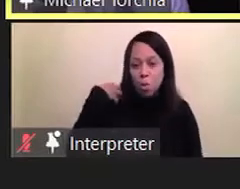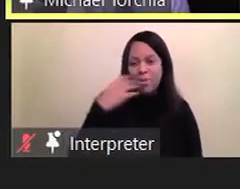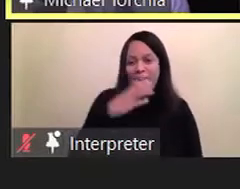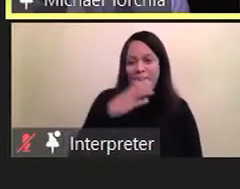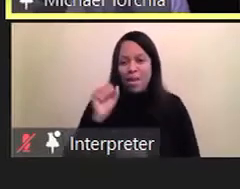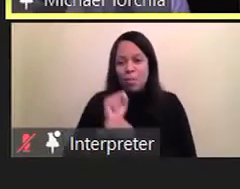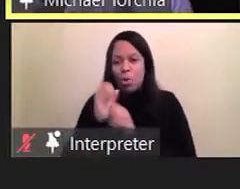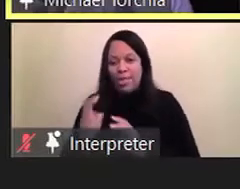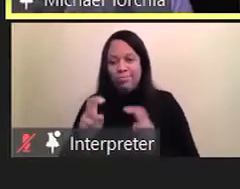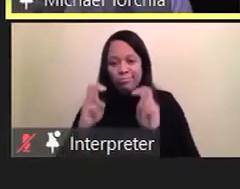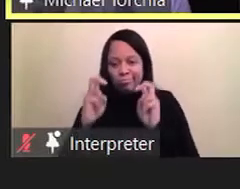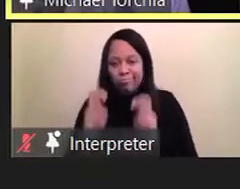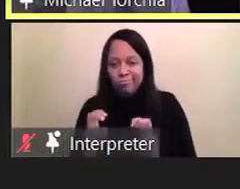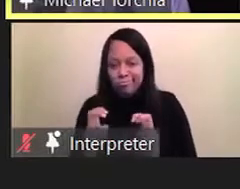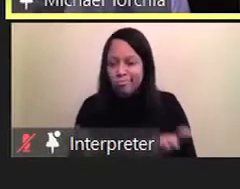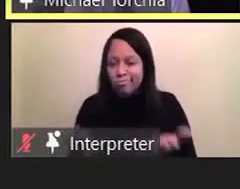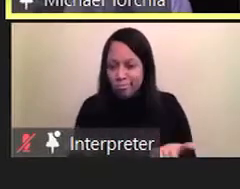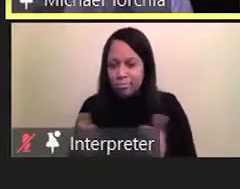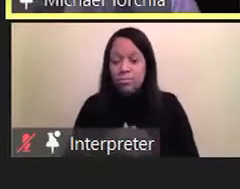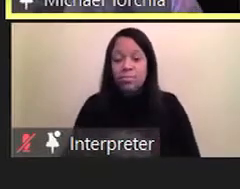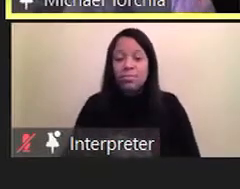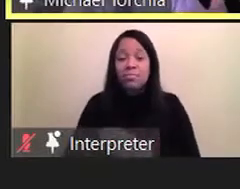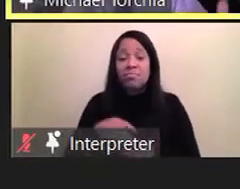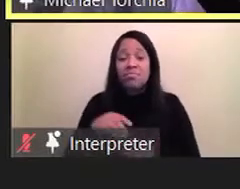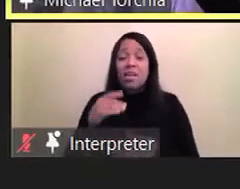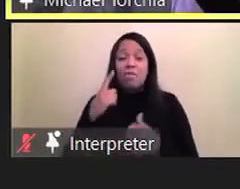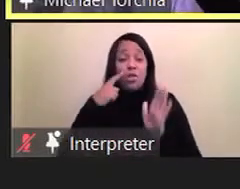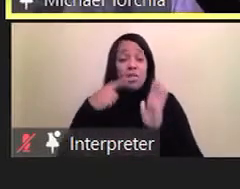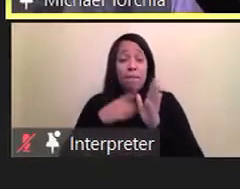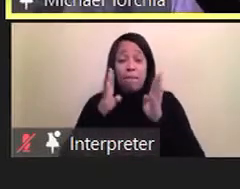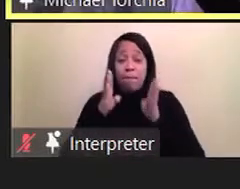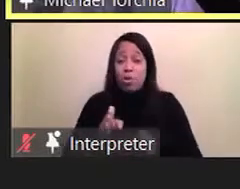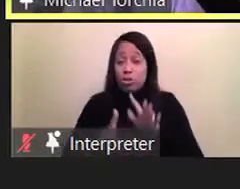So Sally comes to you and says, I have this medical condition.